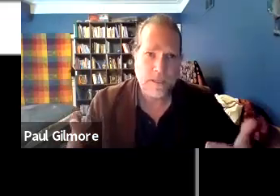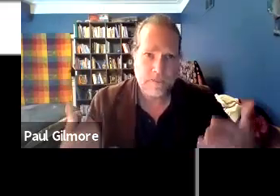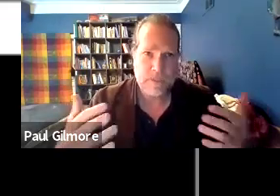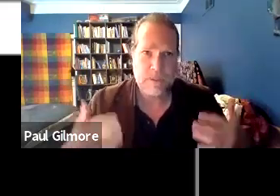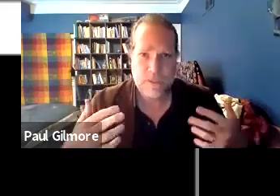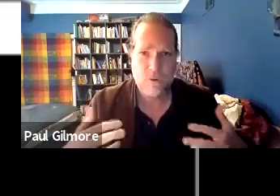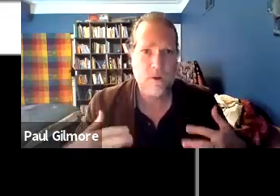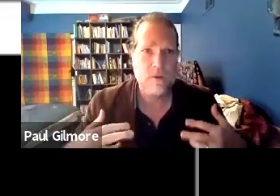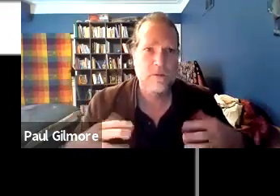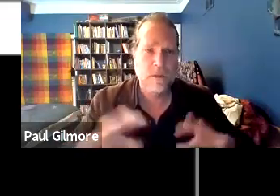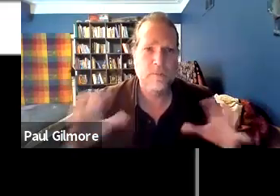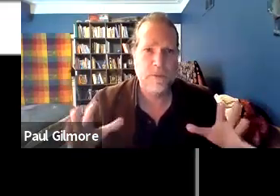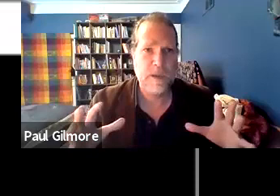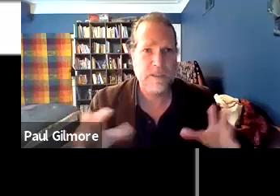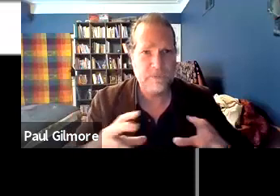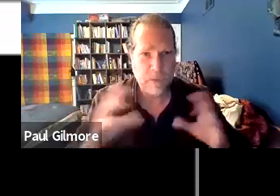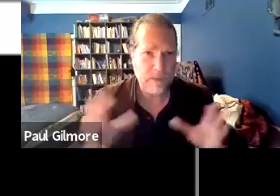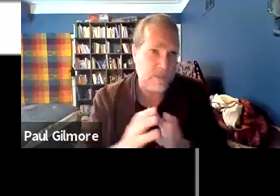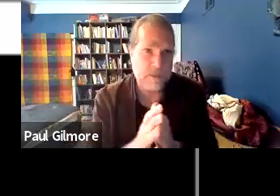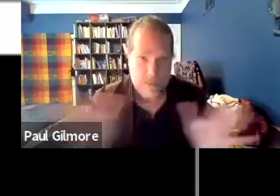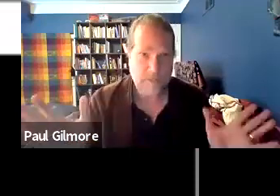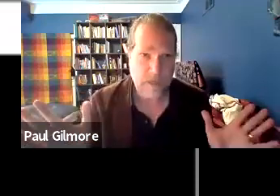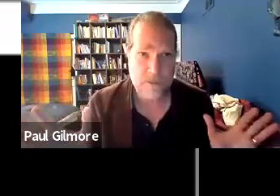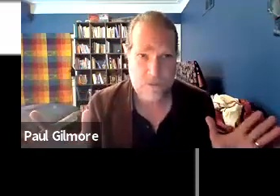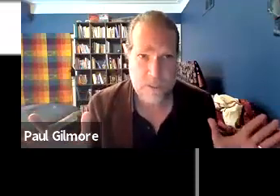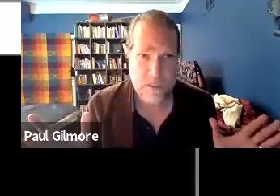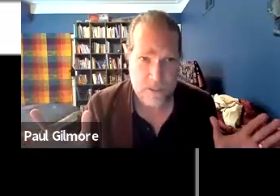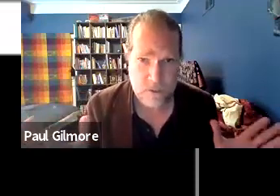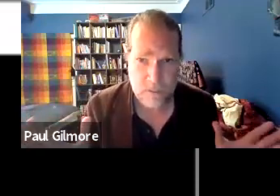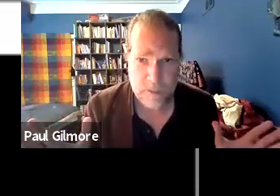And give us historical perspective, partly because I think history is incredibly